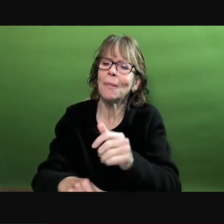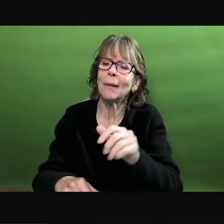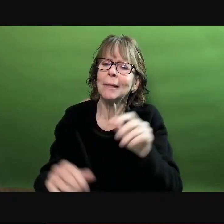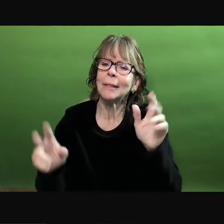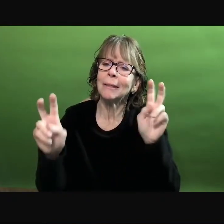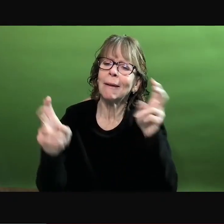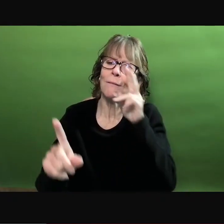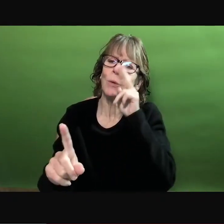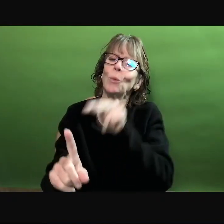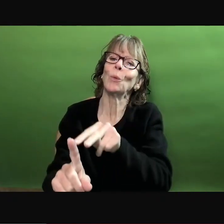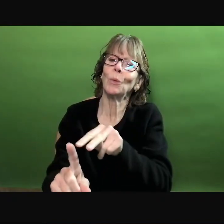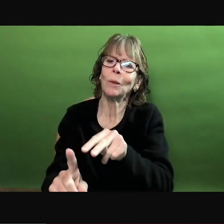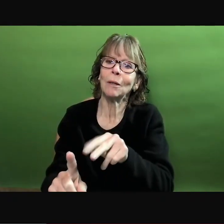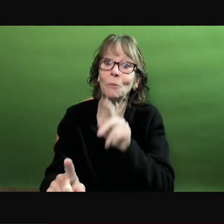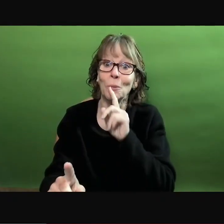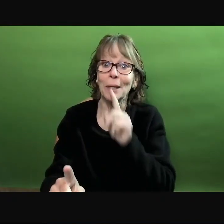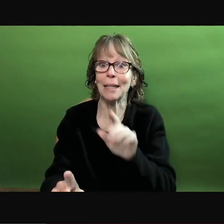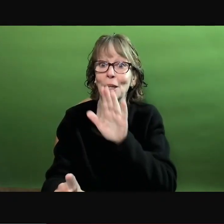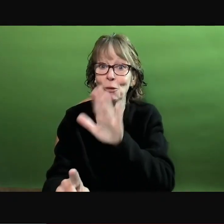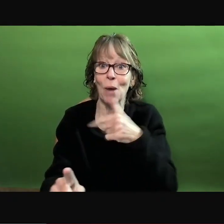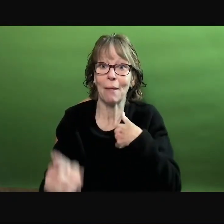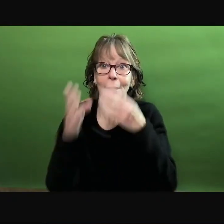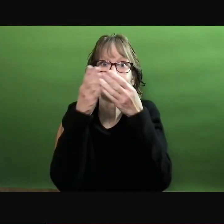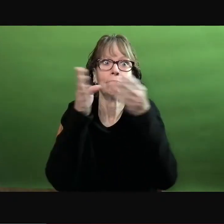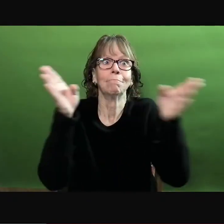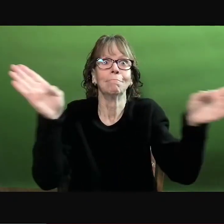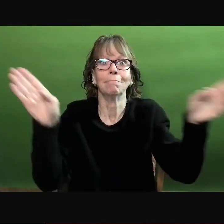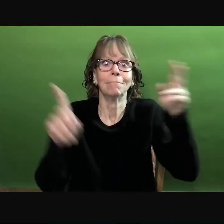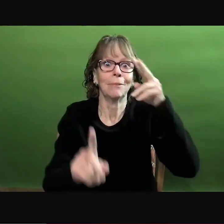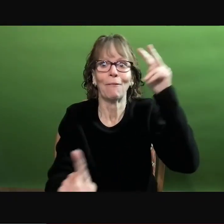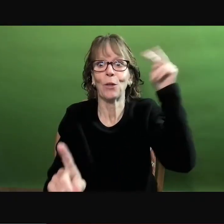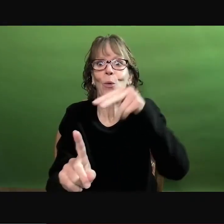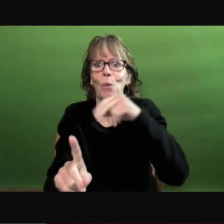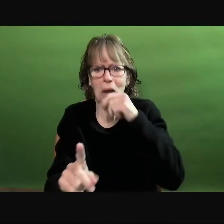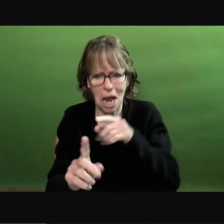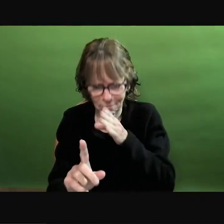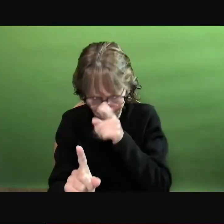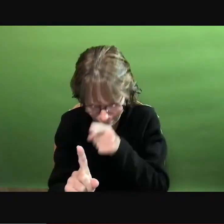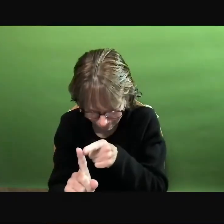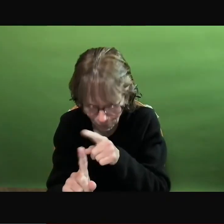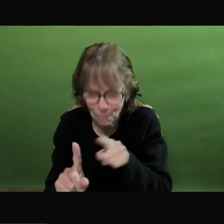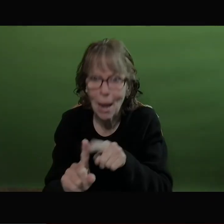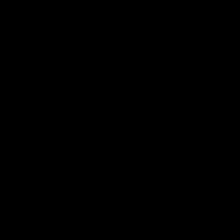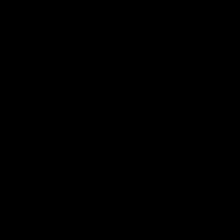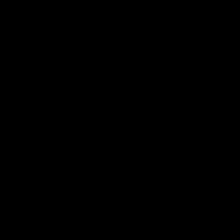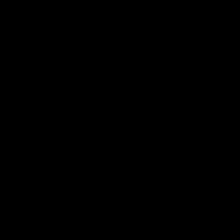Thank you for all the work that you've been doing. We all appreciate you very much.